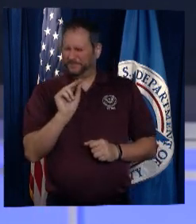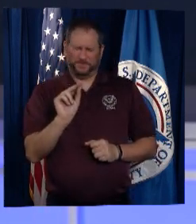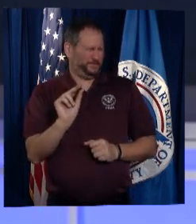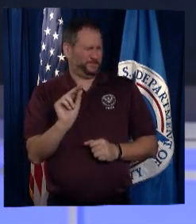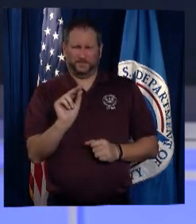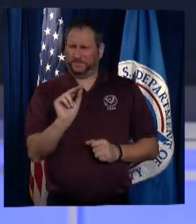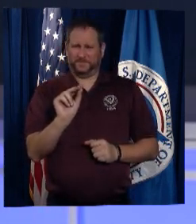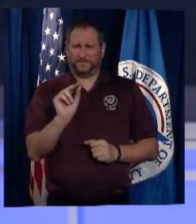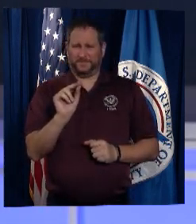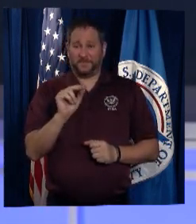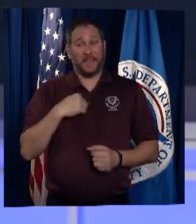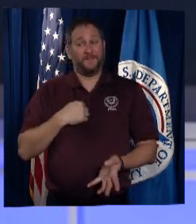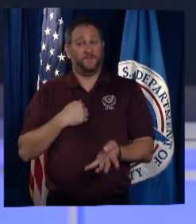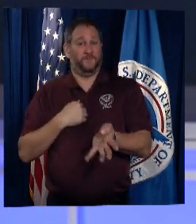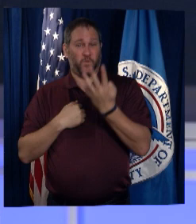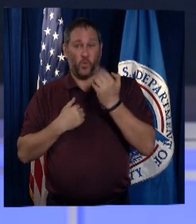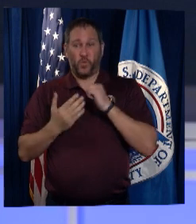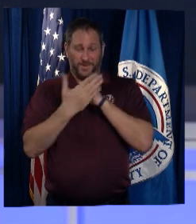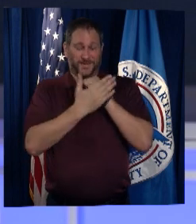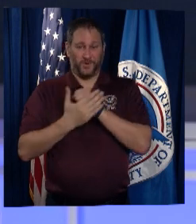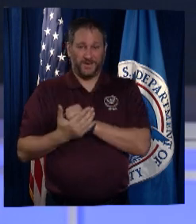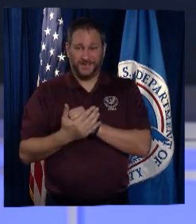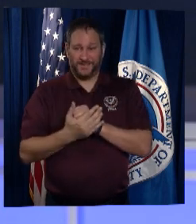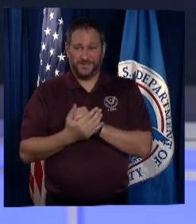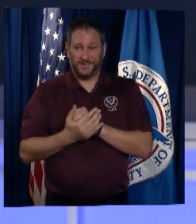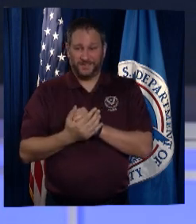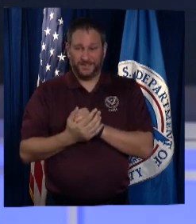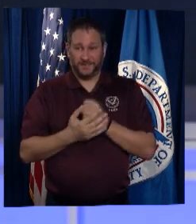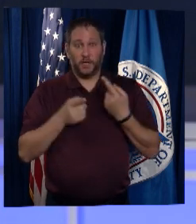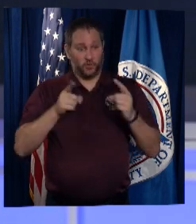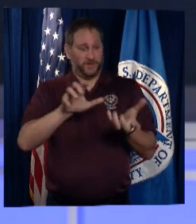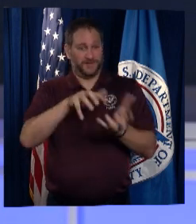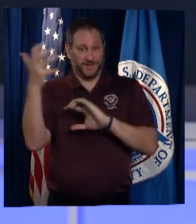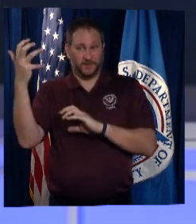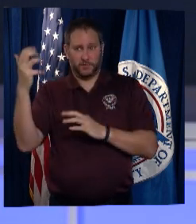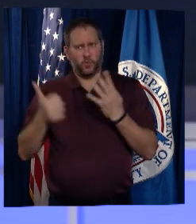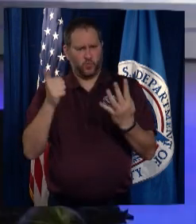Instinctively two of the emergency managers blurted out "Well, I am." While the